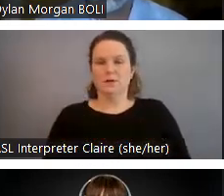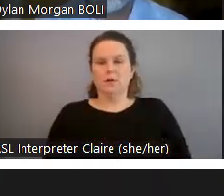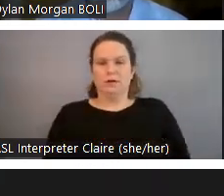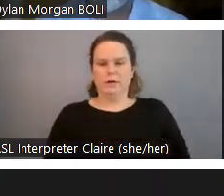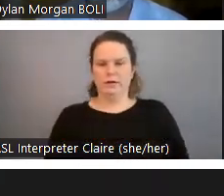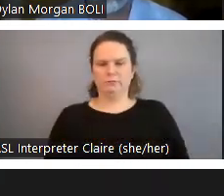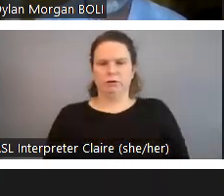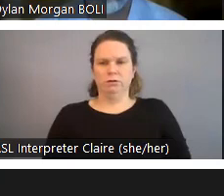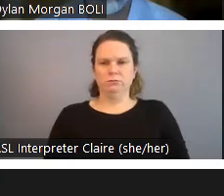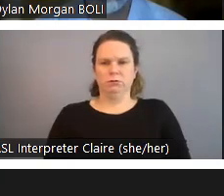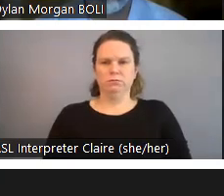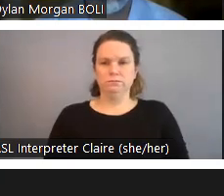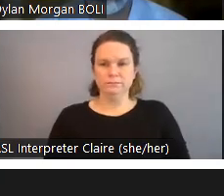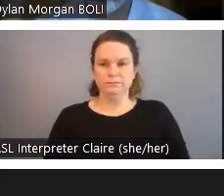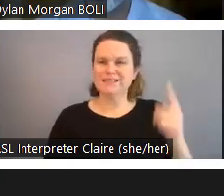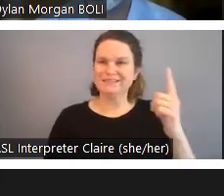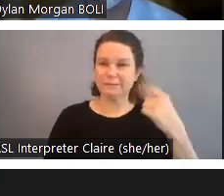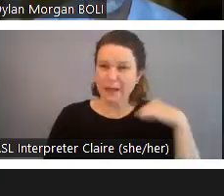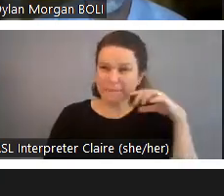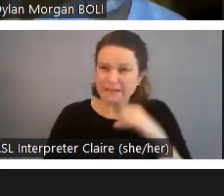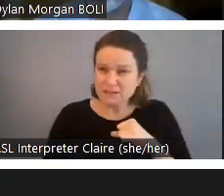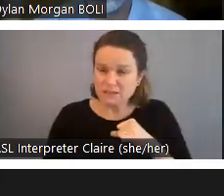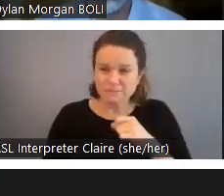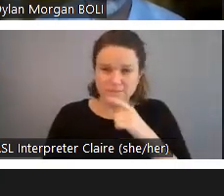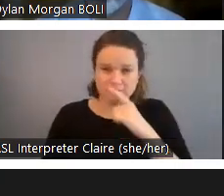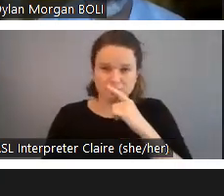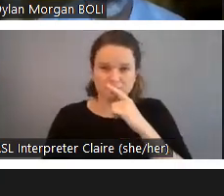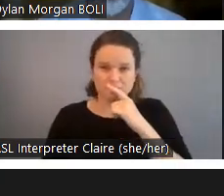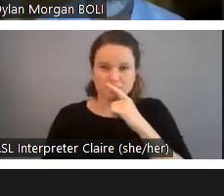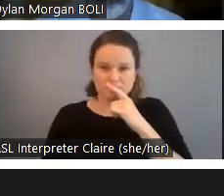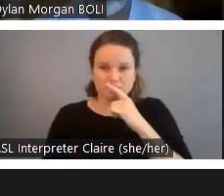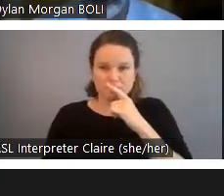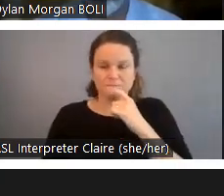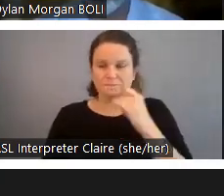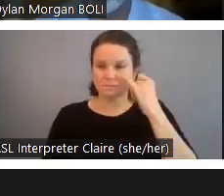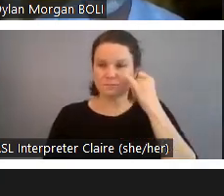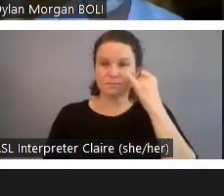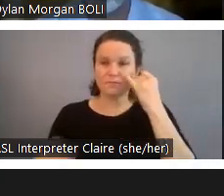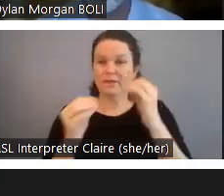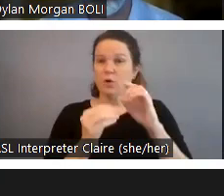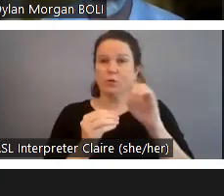yeah, I really do feel like there was something I missed, and if there's a pushback or a follow-up I'm happy to